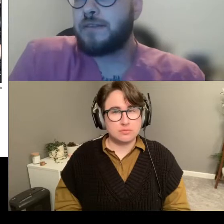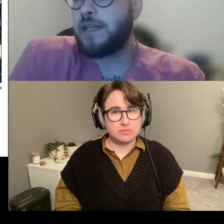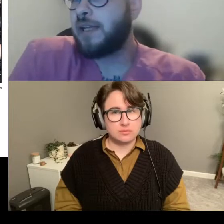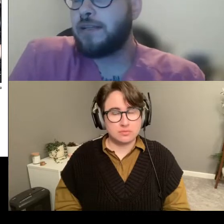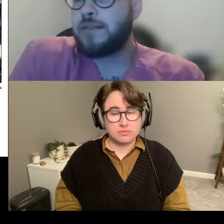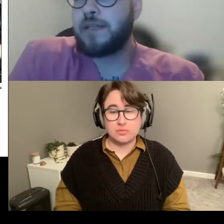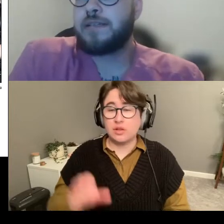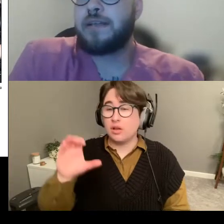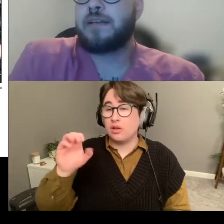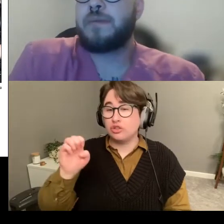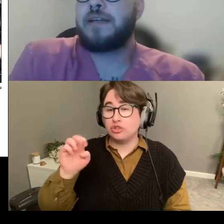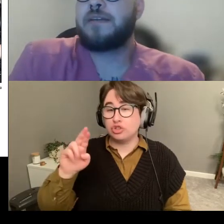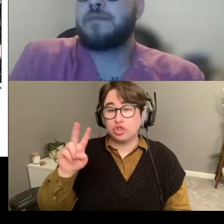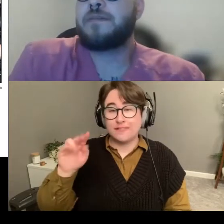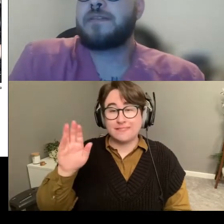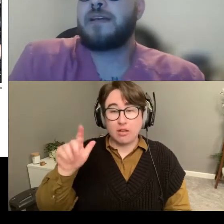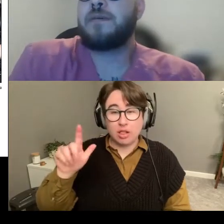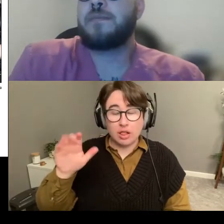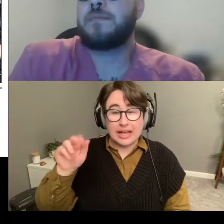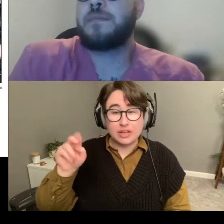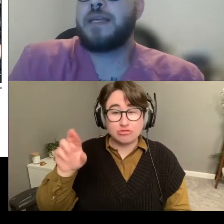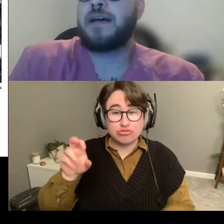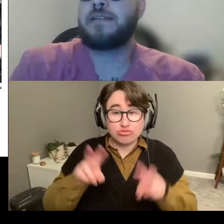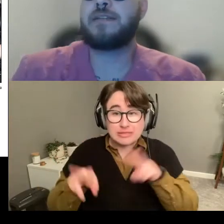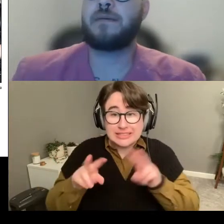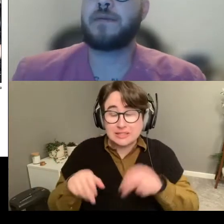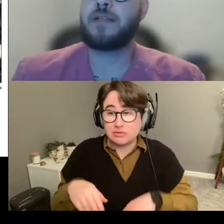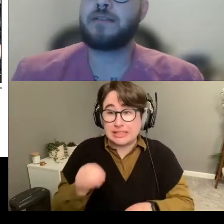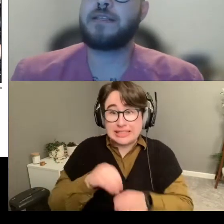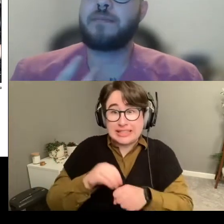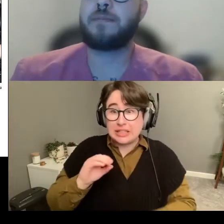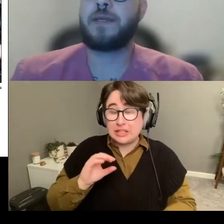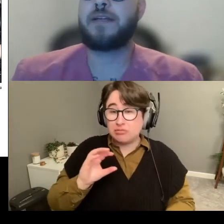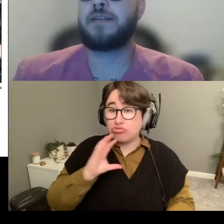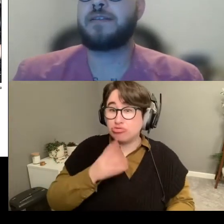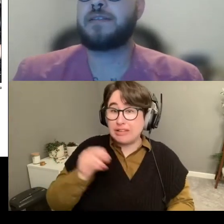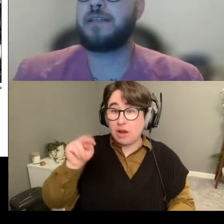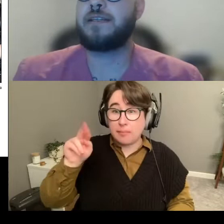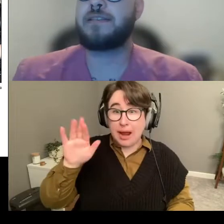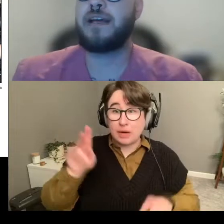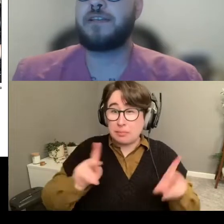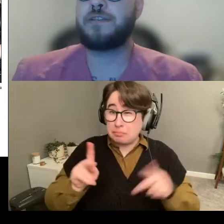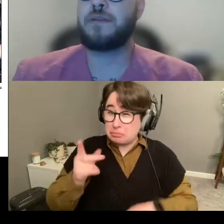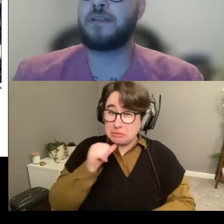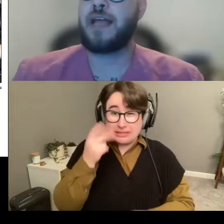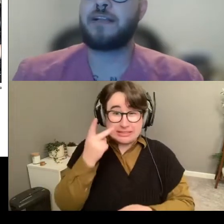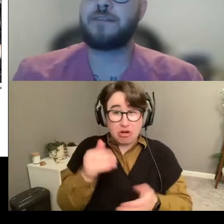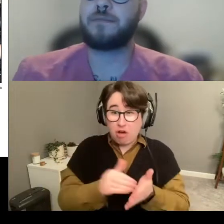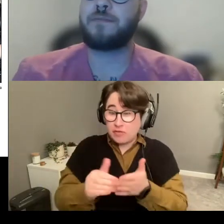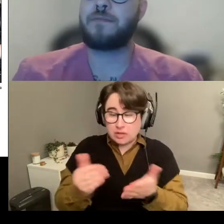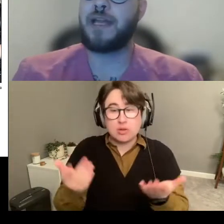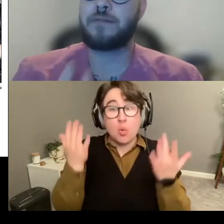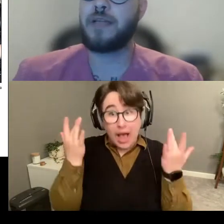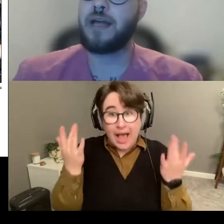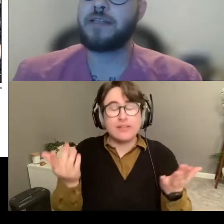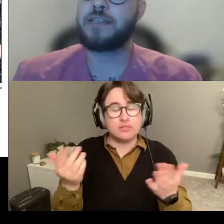screening in trans and nonbinary folks beyond other stigma and barriers is due to lack of medical knowledge